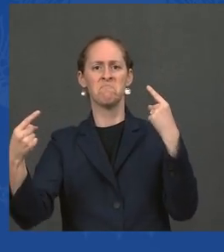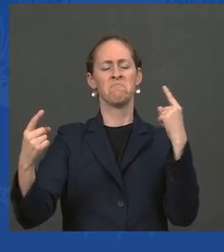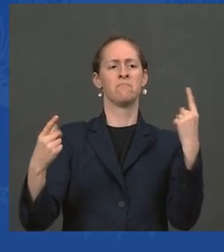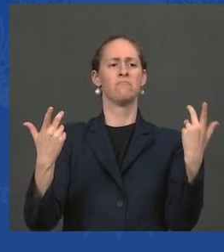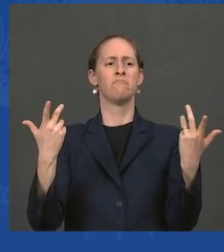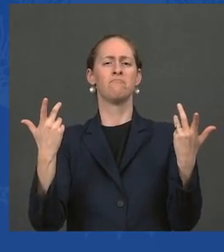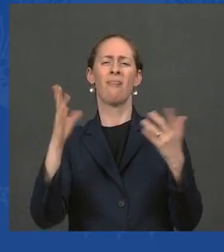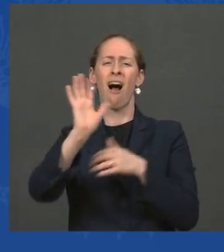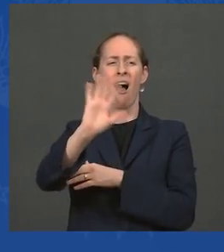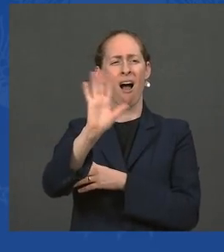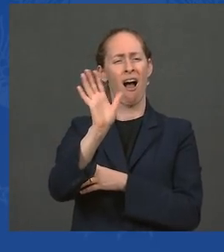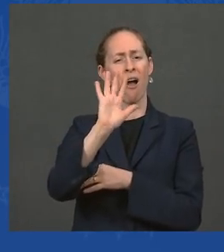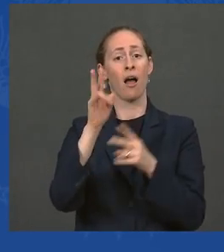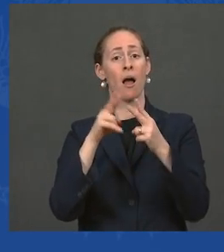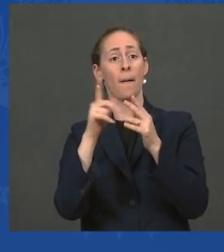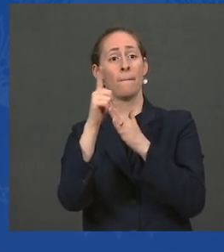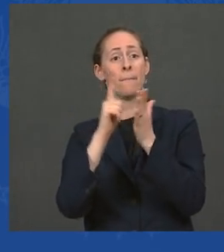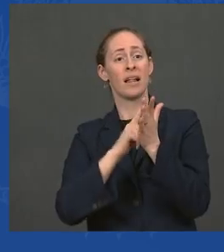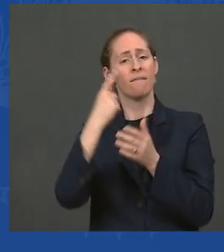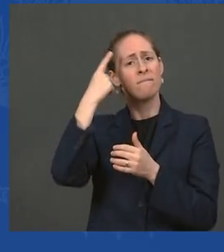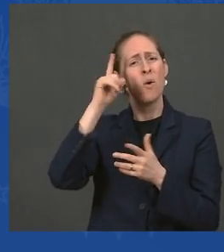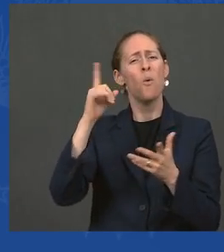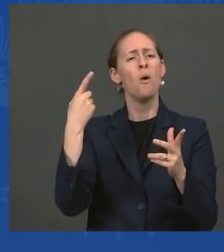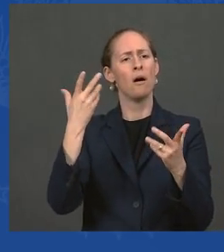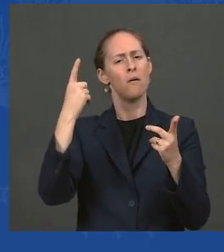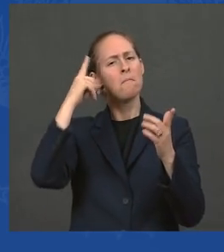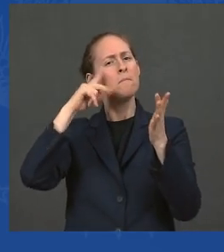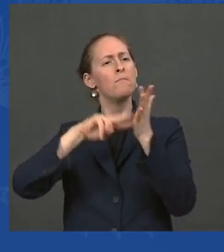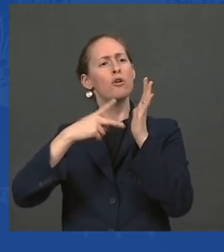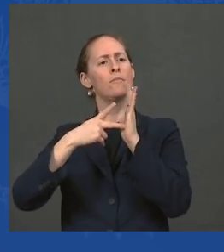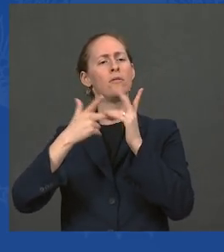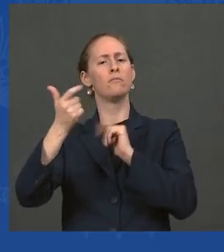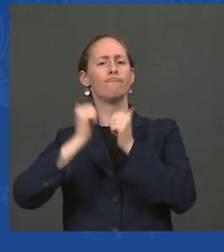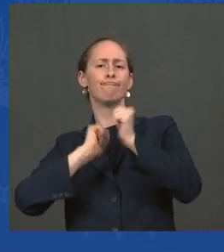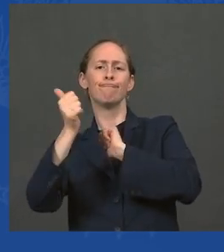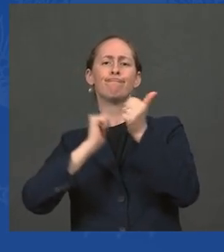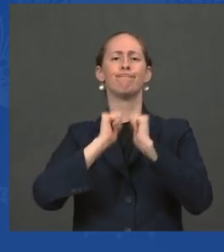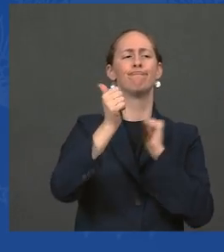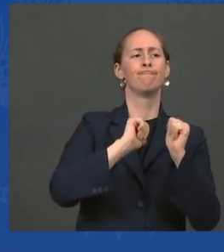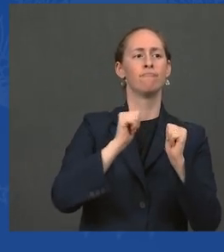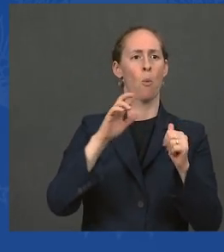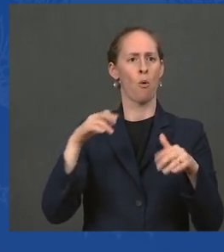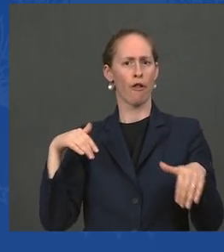are about competitiveness versus complacency. They're about expanding opportunity,